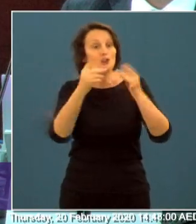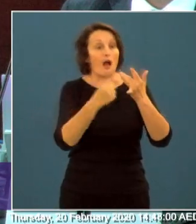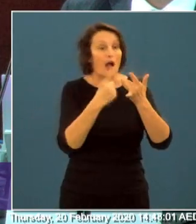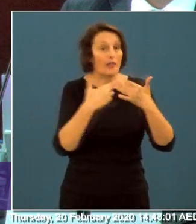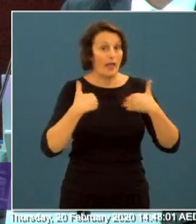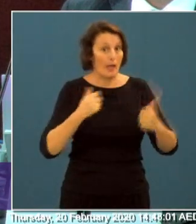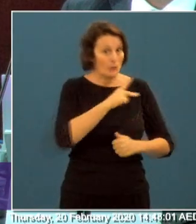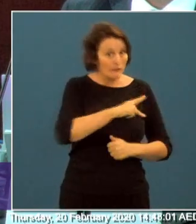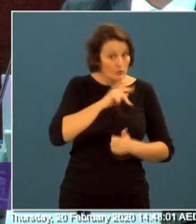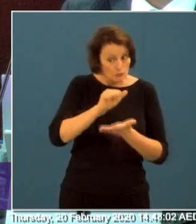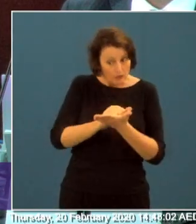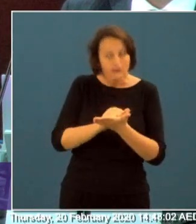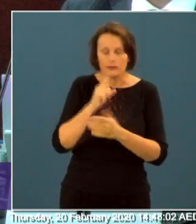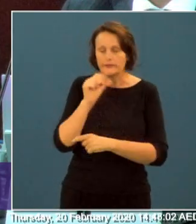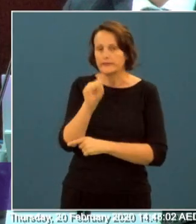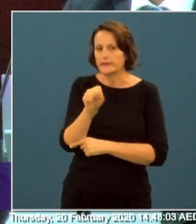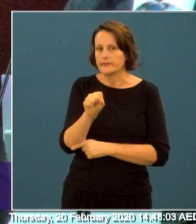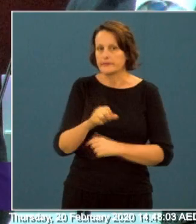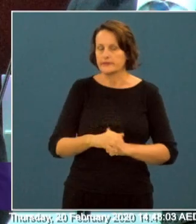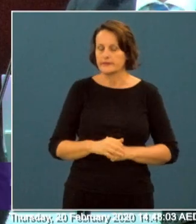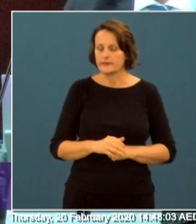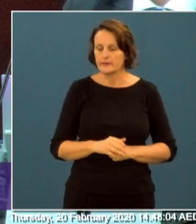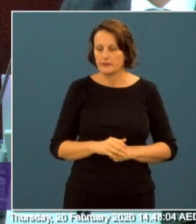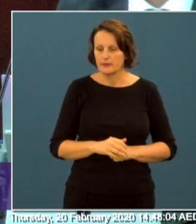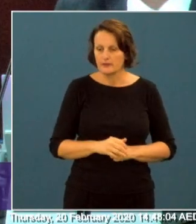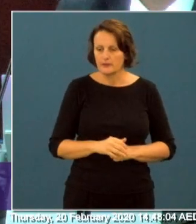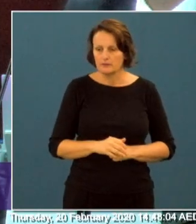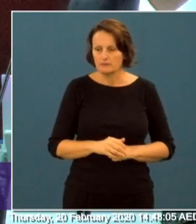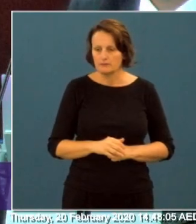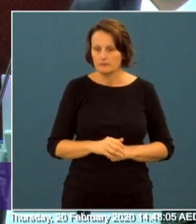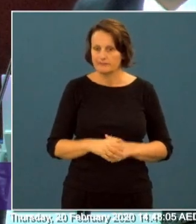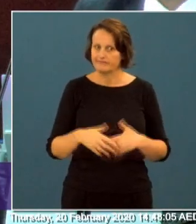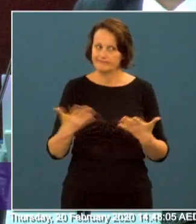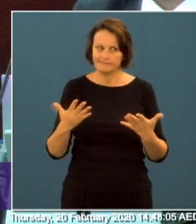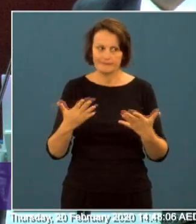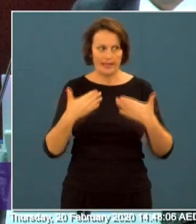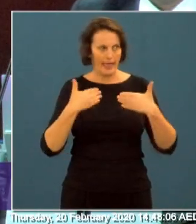...in the system, is that correct? DR SMALL: Yes. And how, in such a massive system, as New South Wales —